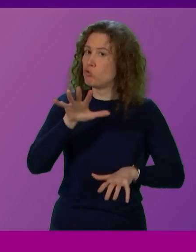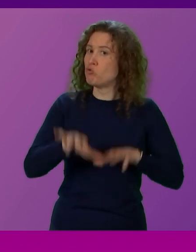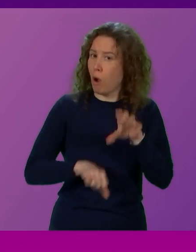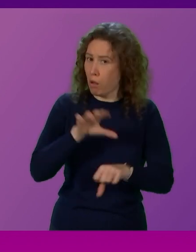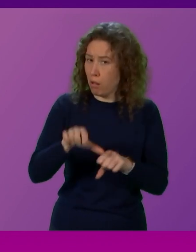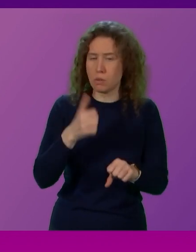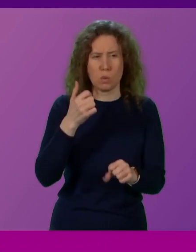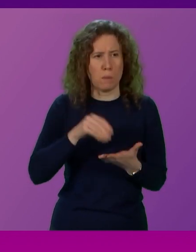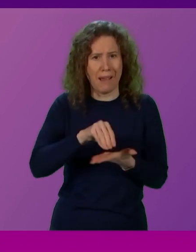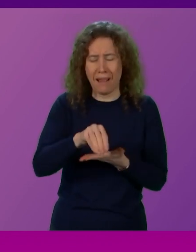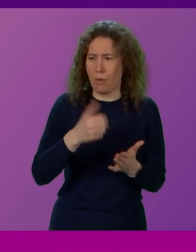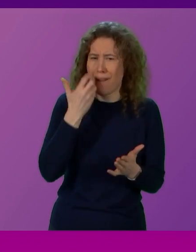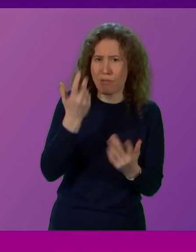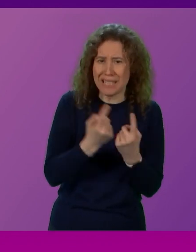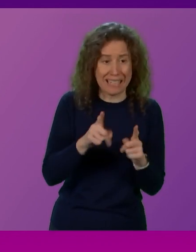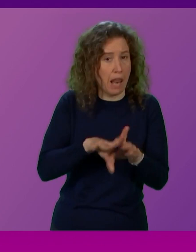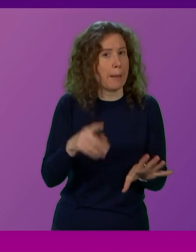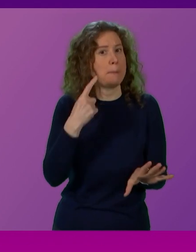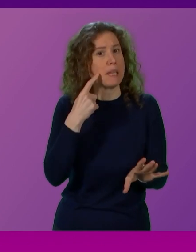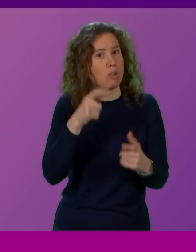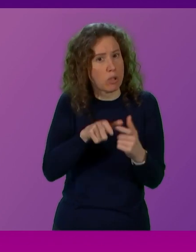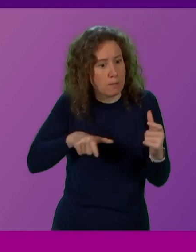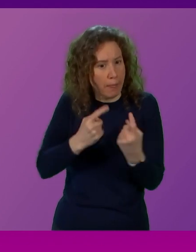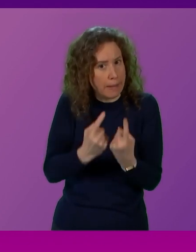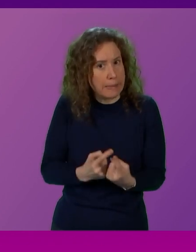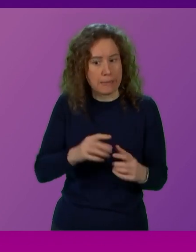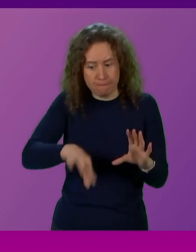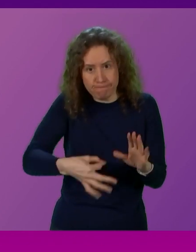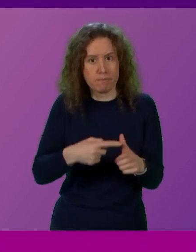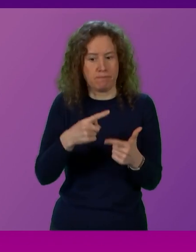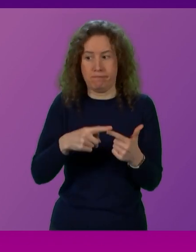everyday goods, including period and hygiene products, and the energy costs associated